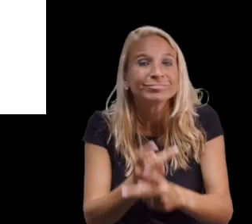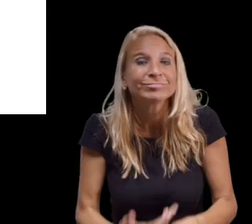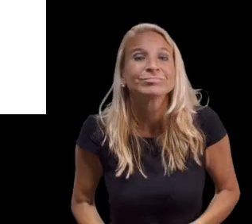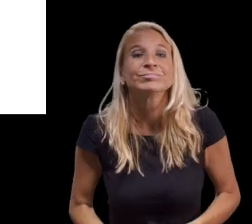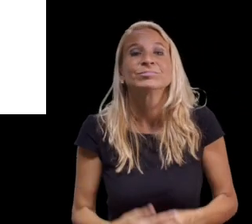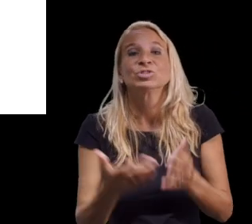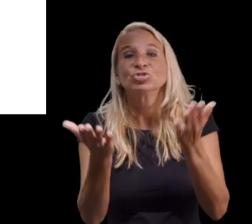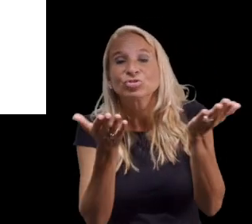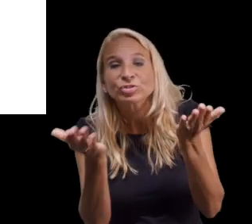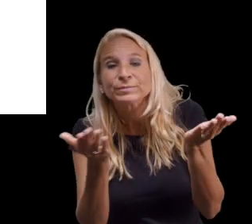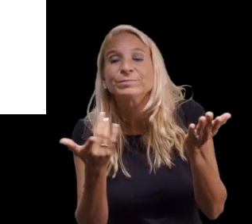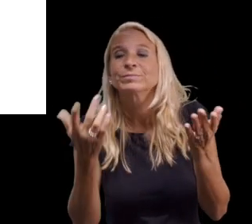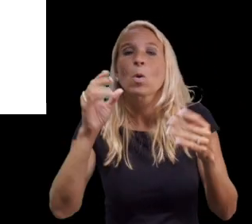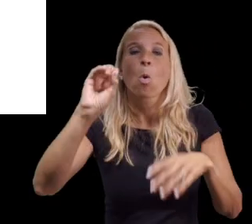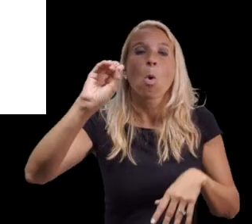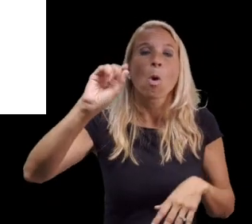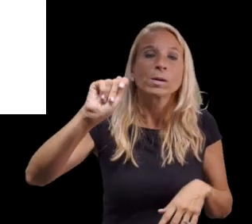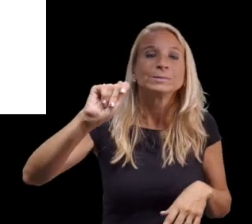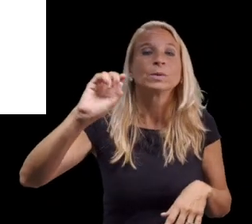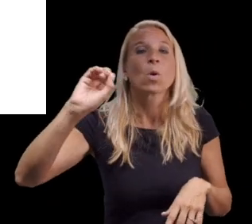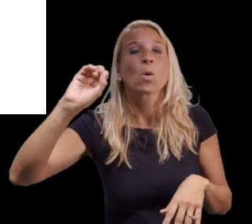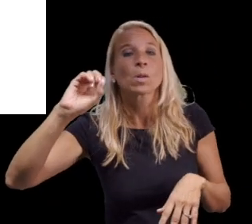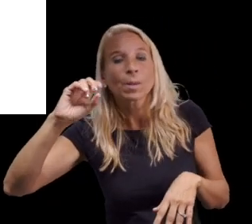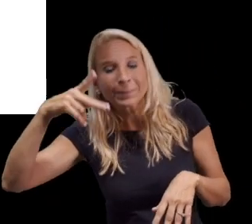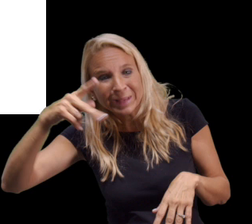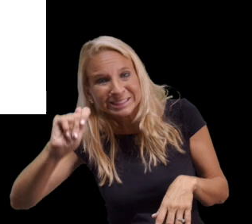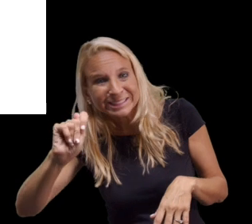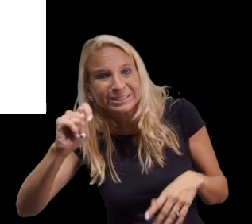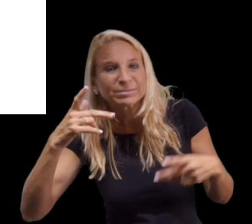dietary services, occupational, physical